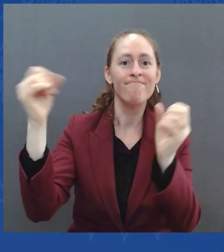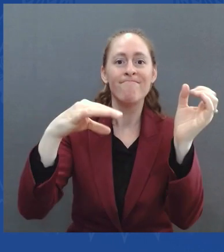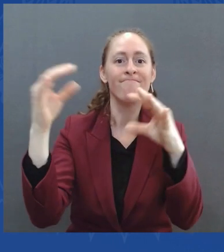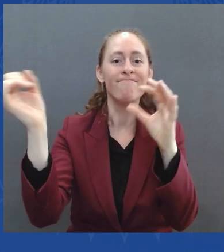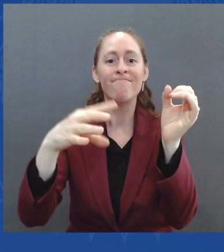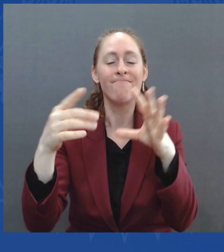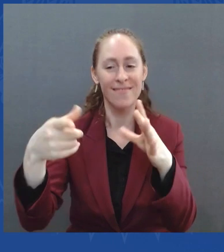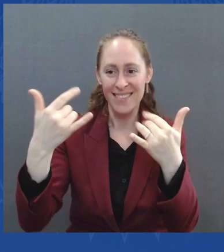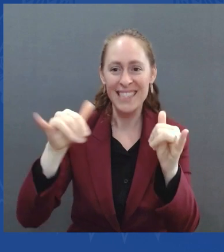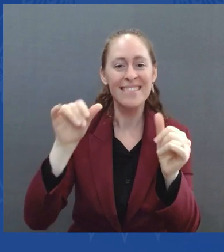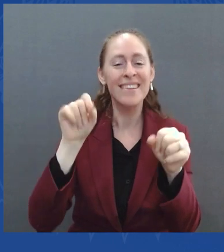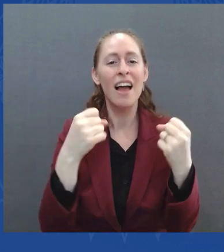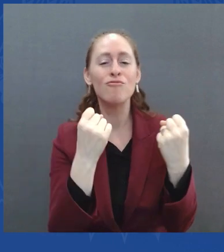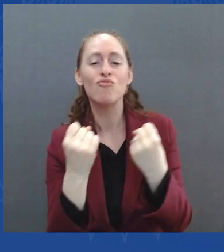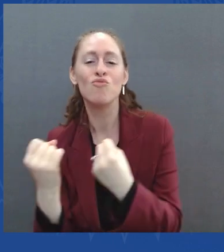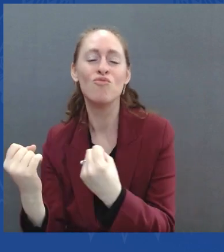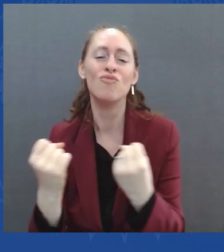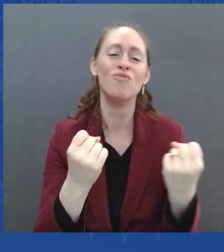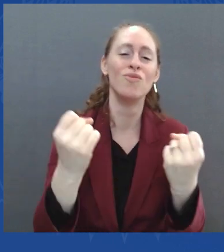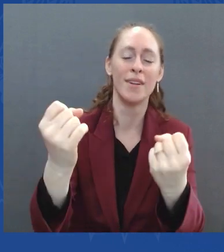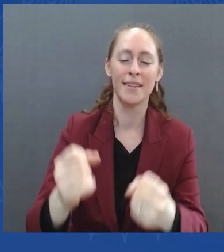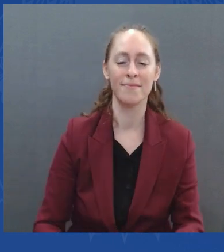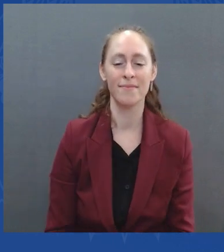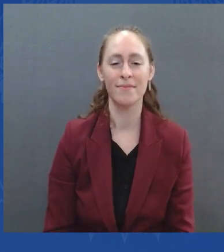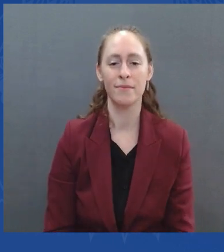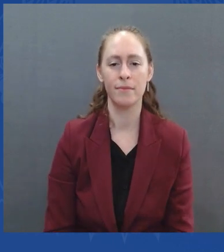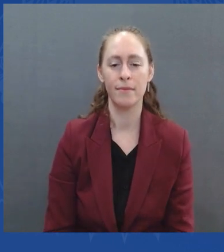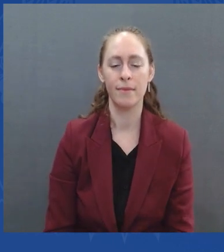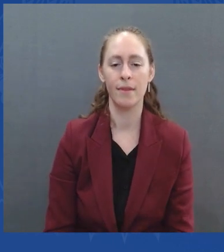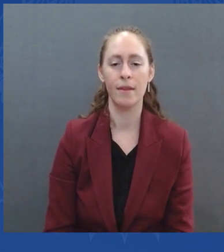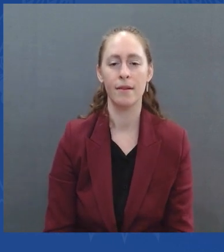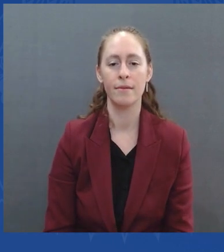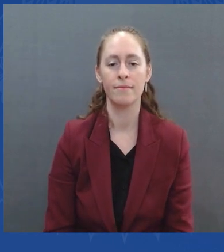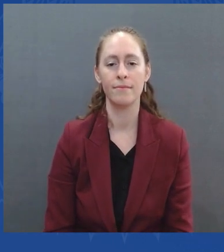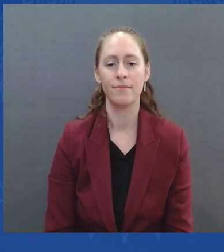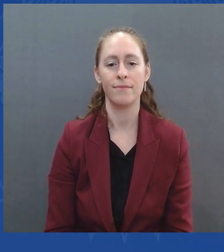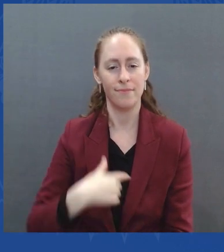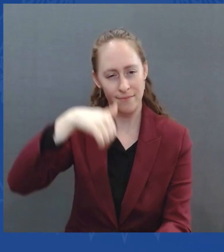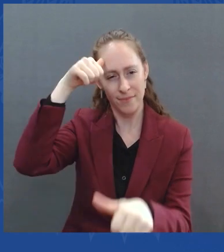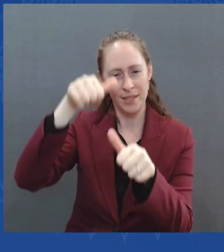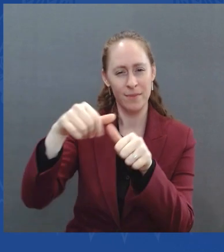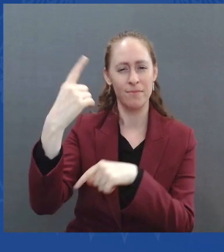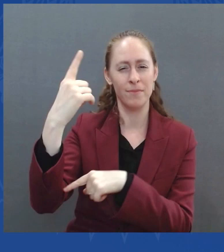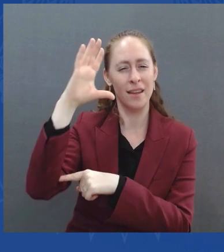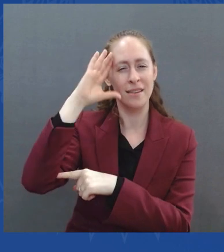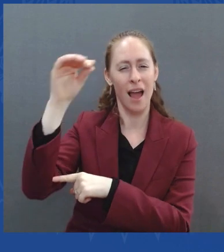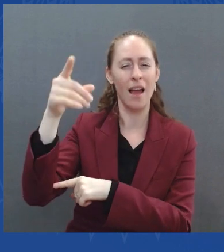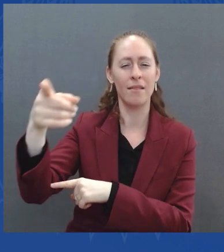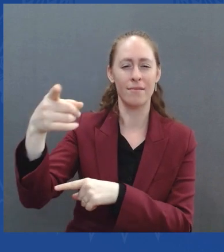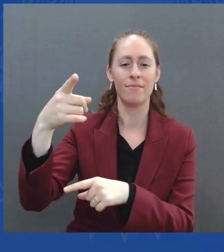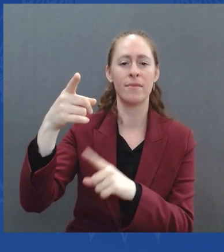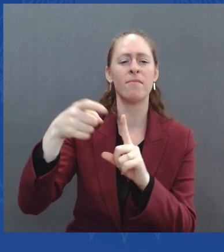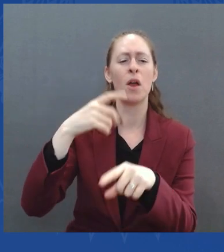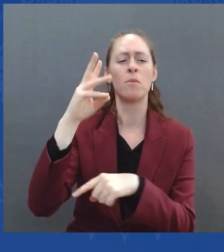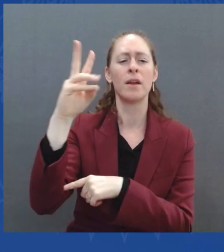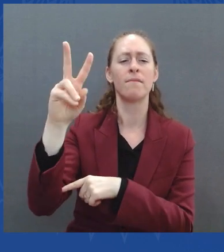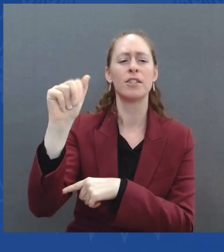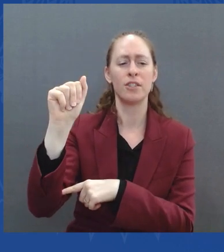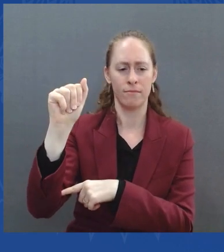who was from West Virginia, Jennings Randolph. And he -- the thing he -- he started an airline.